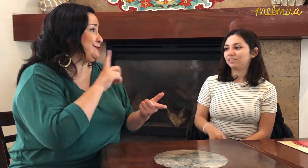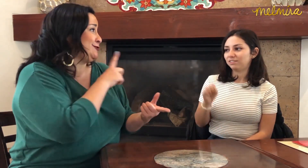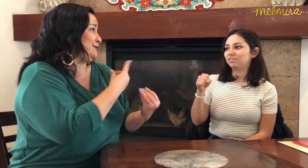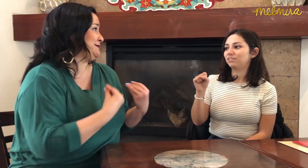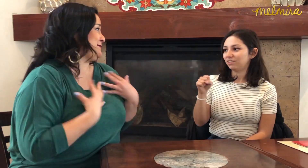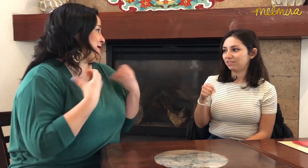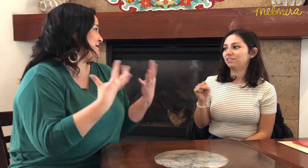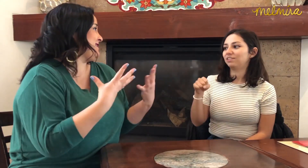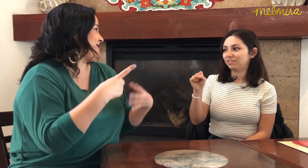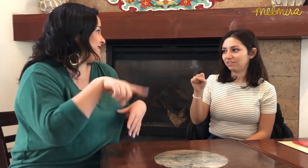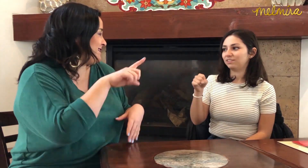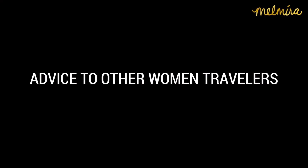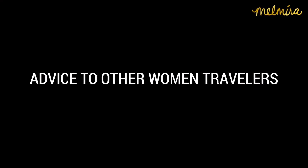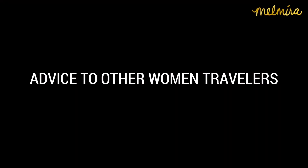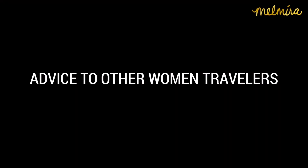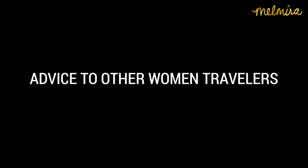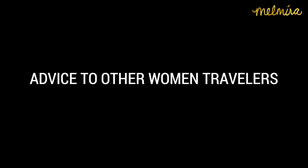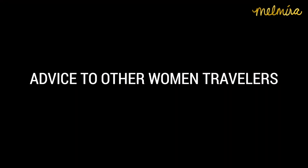Just putting it out there... maybe you inspired them.